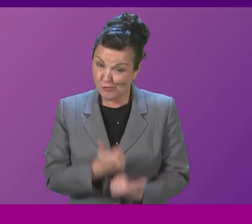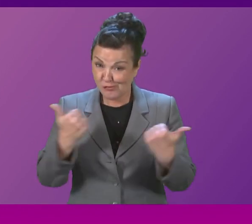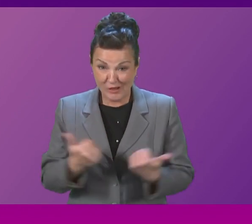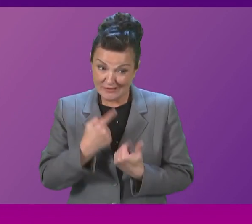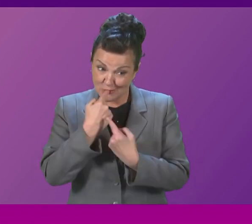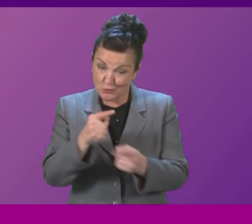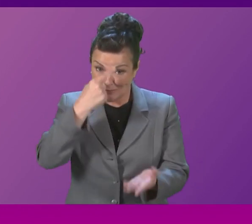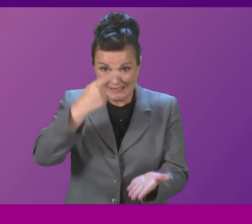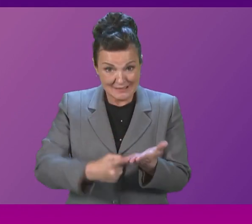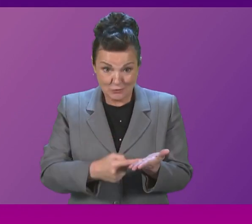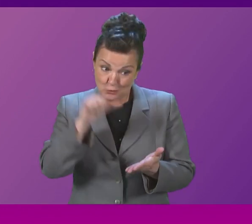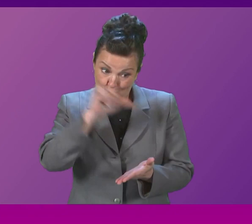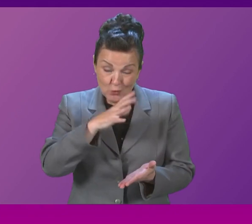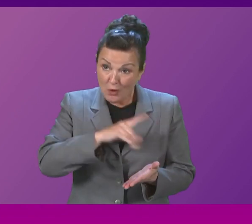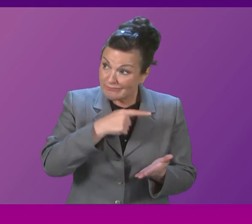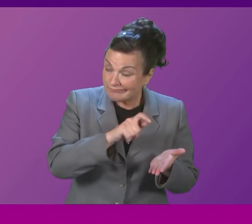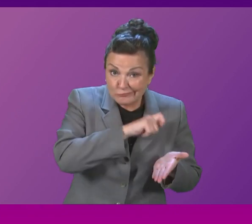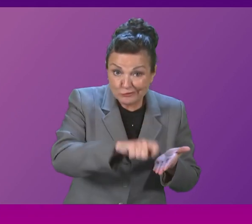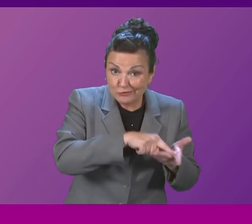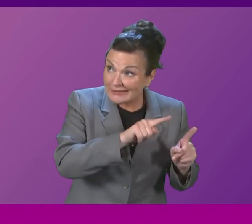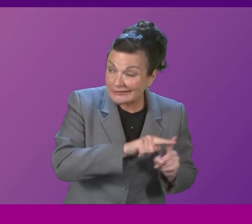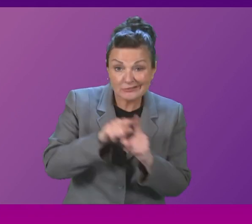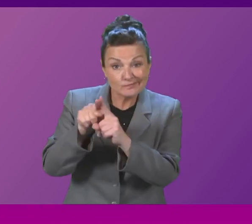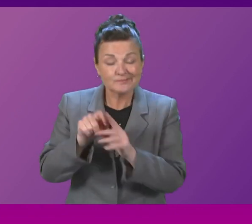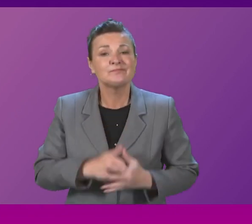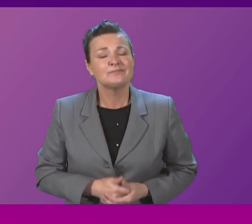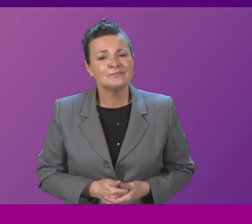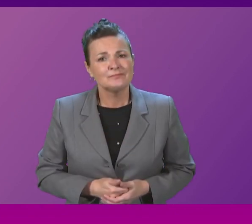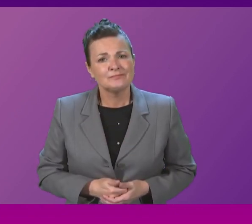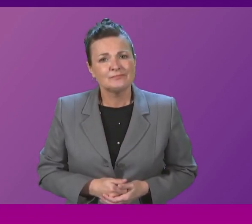in my response to Liam Kerr.